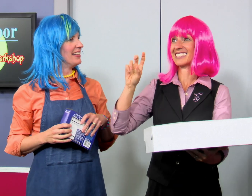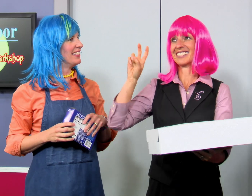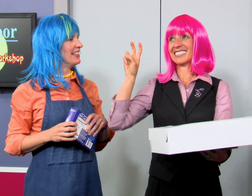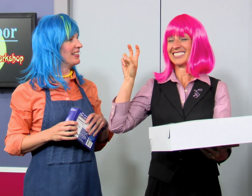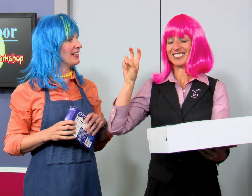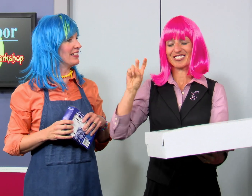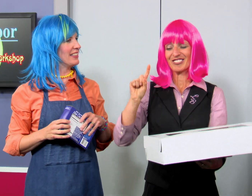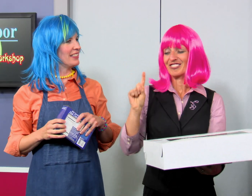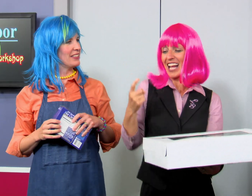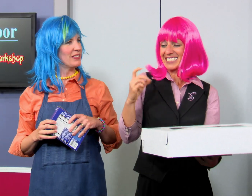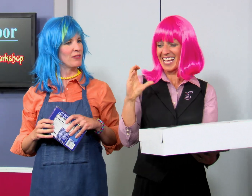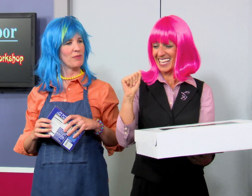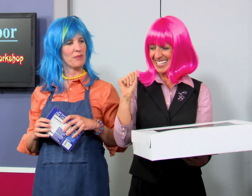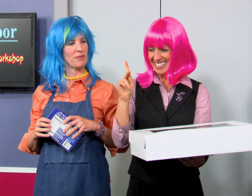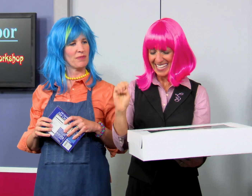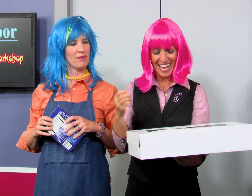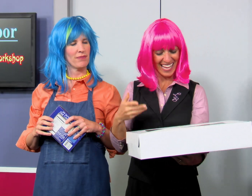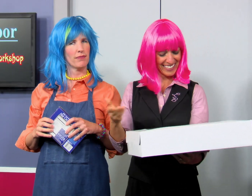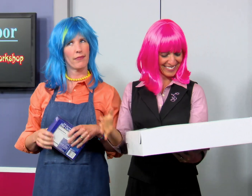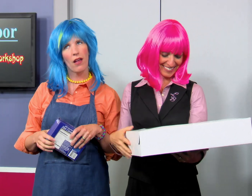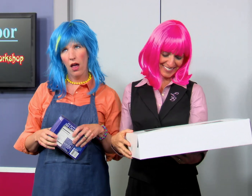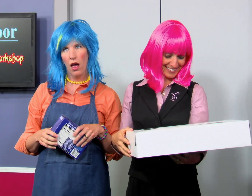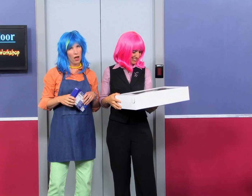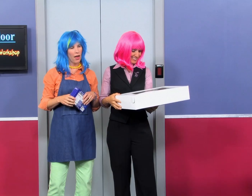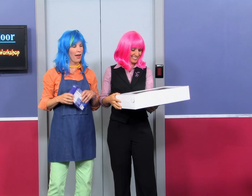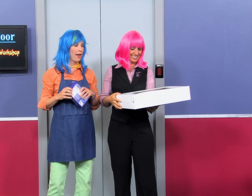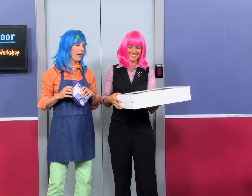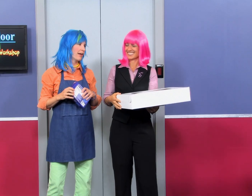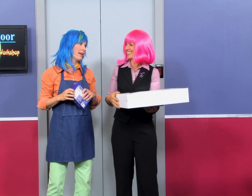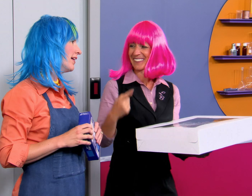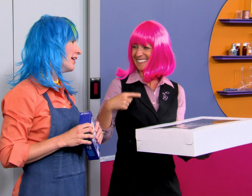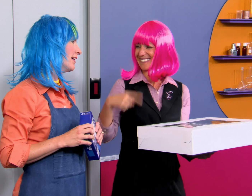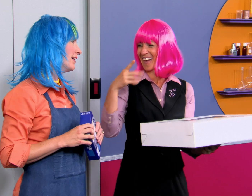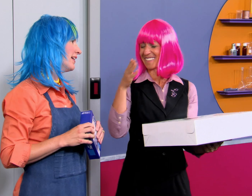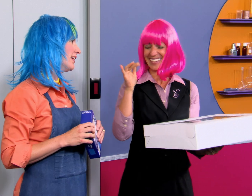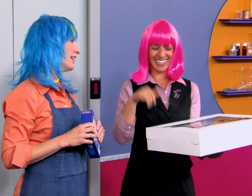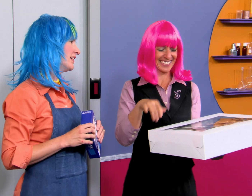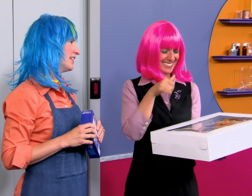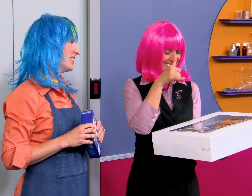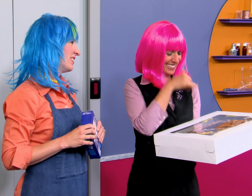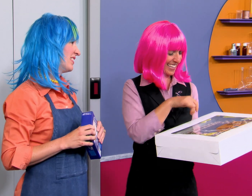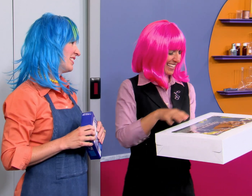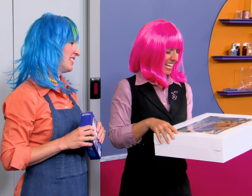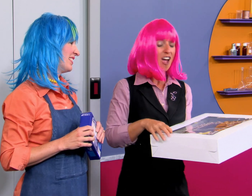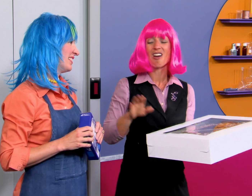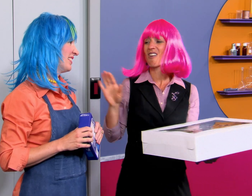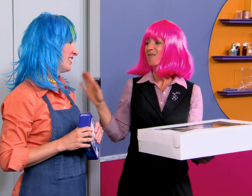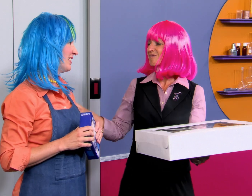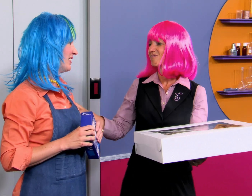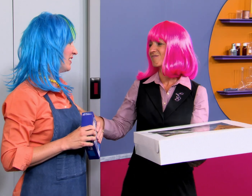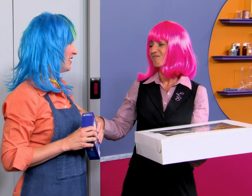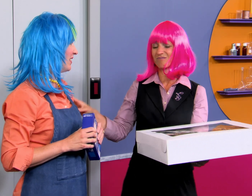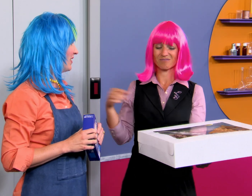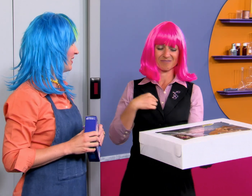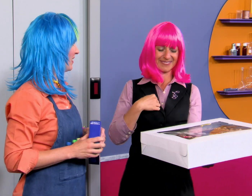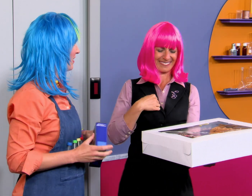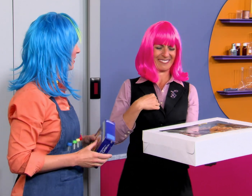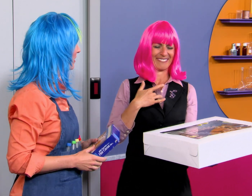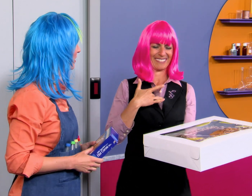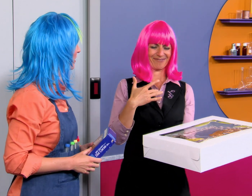STILL, IT'S JUST A CAKE. ALL OF THAT WAS SILLY.